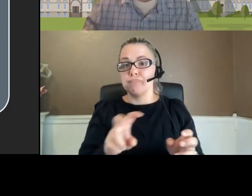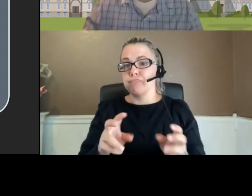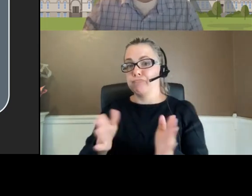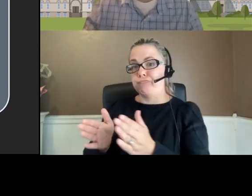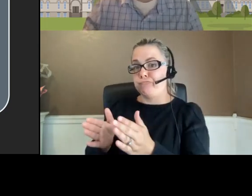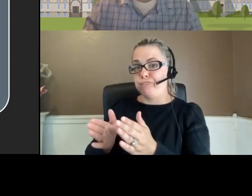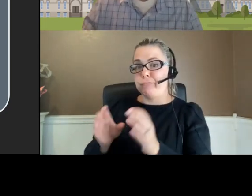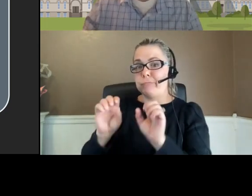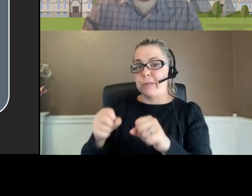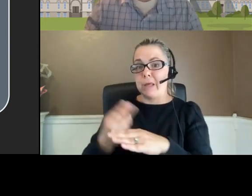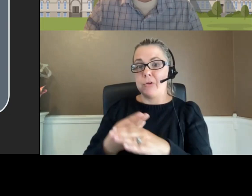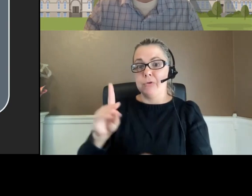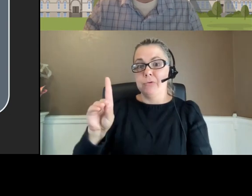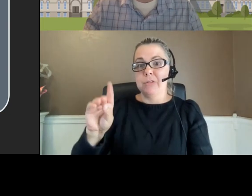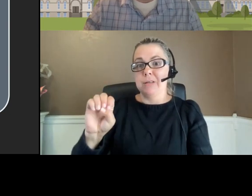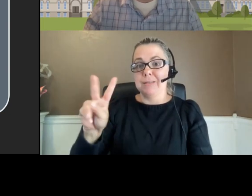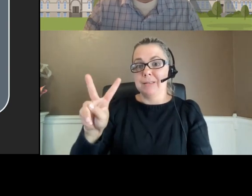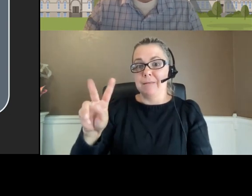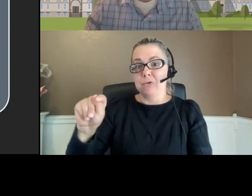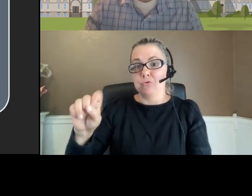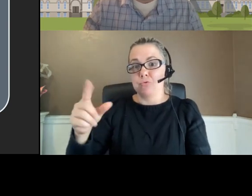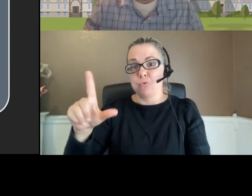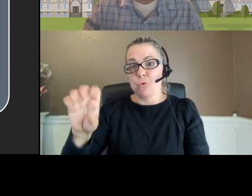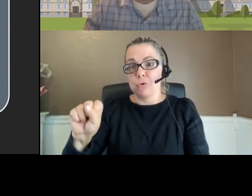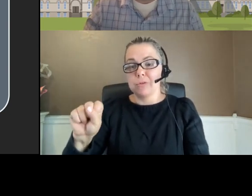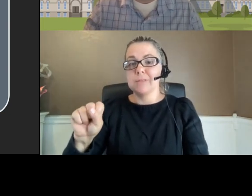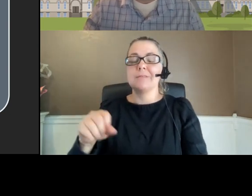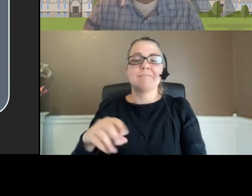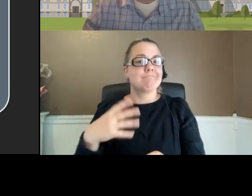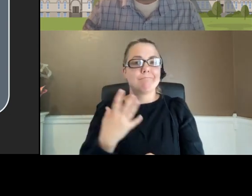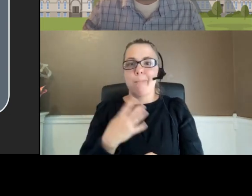and see the actual code. Again this is a place where WAVE or other testing tools tools can be